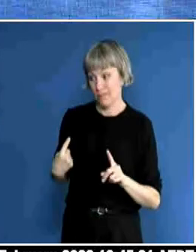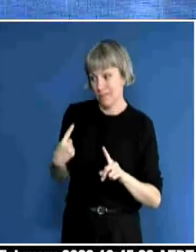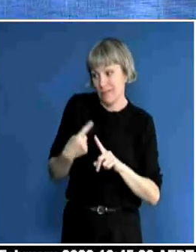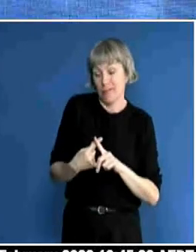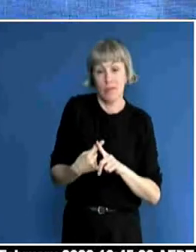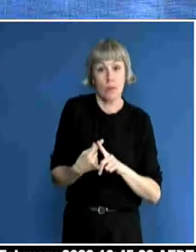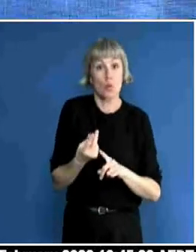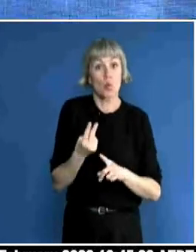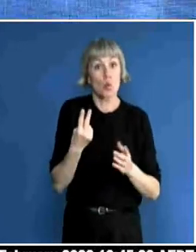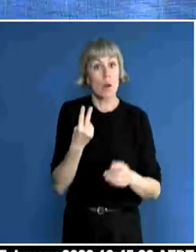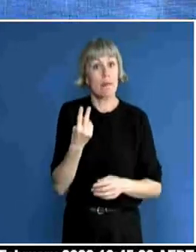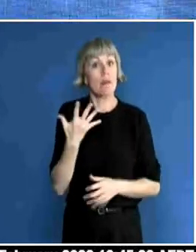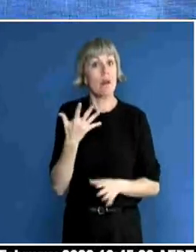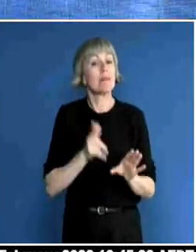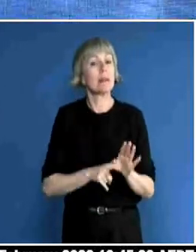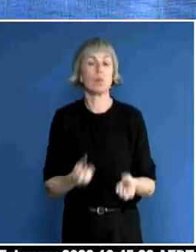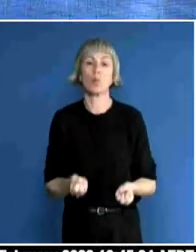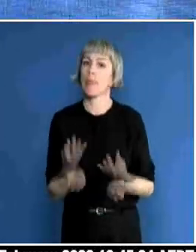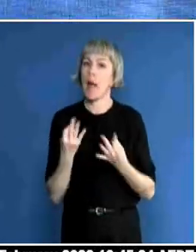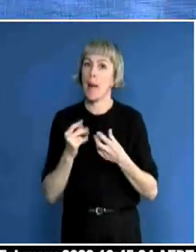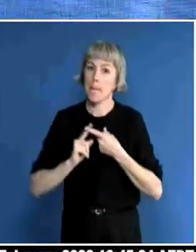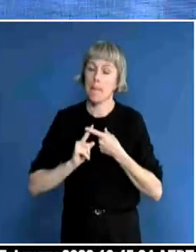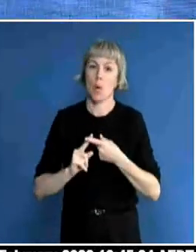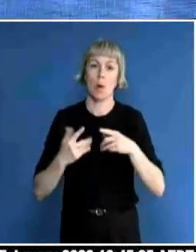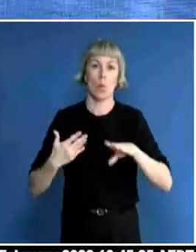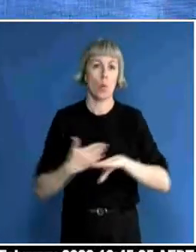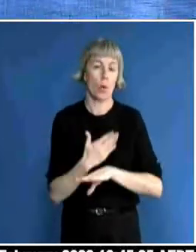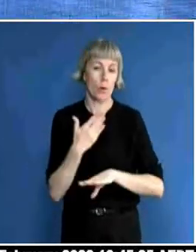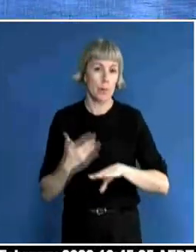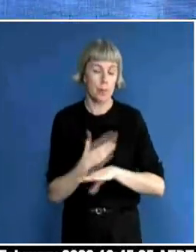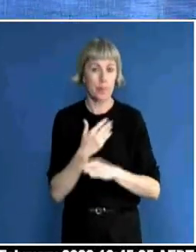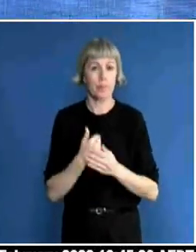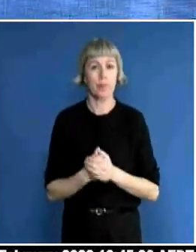You've found that when there is too much pressure and things weren't organised at